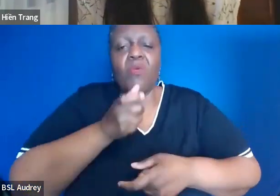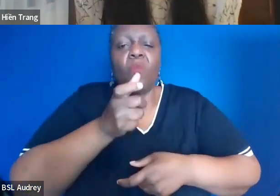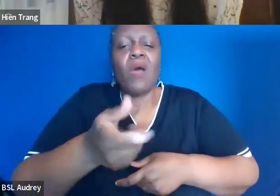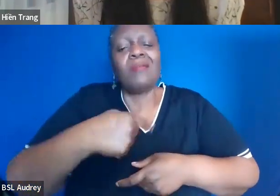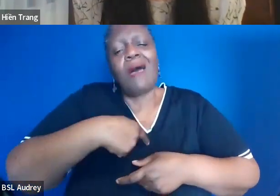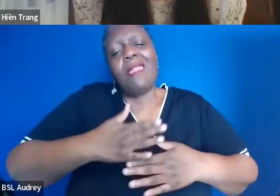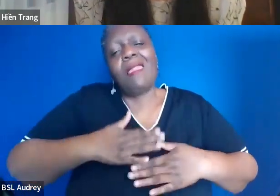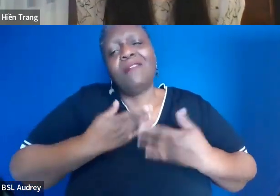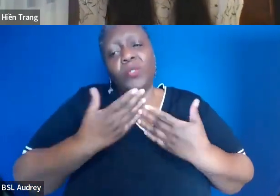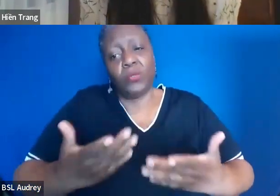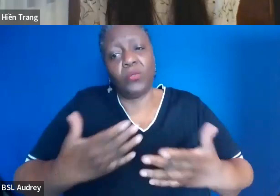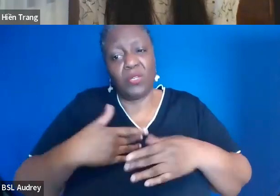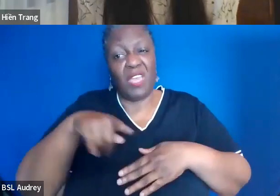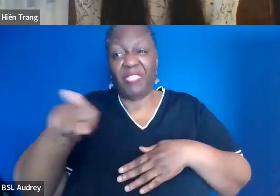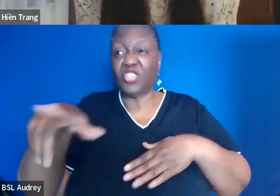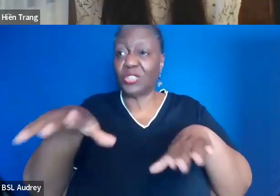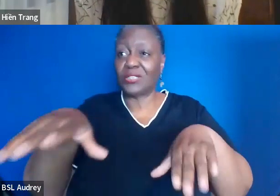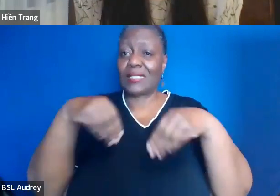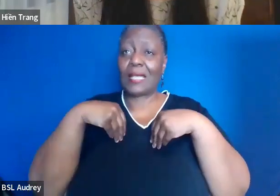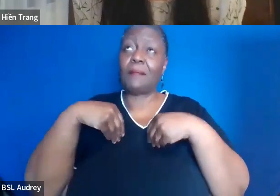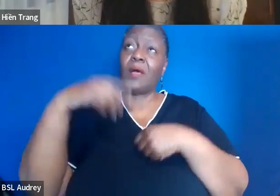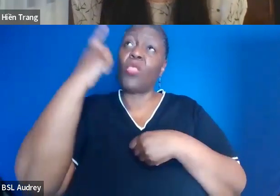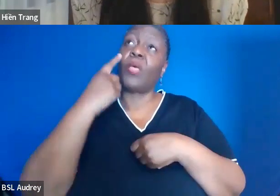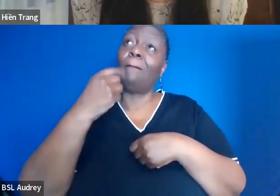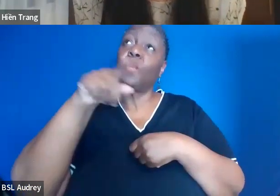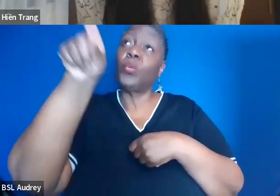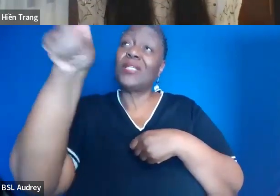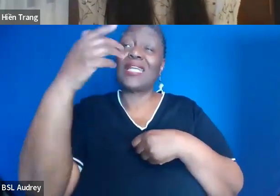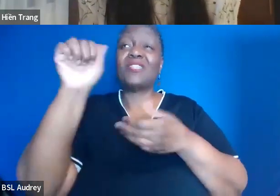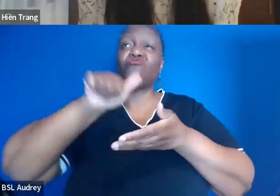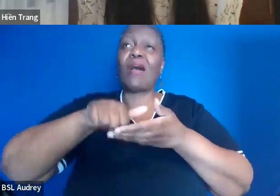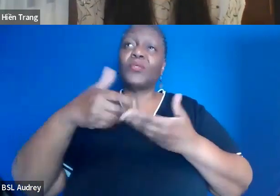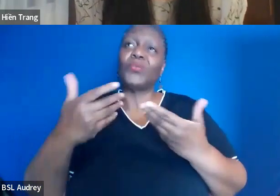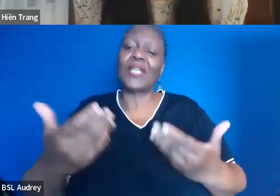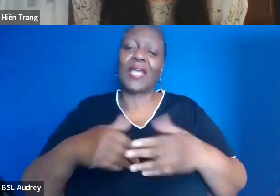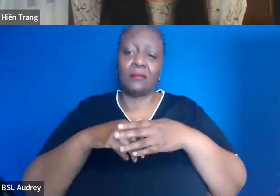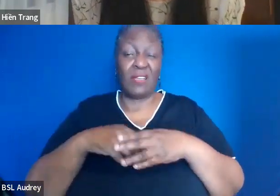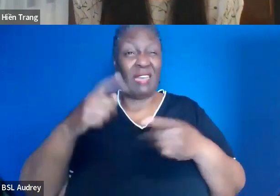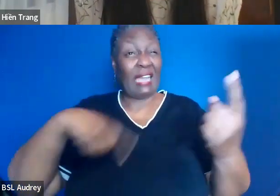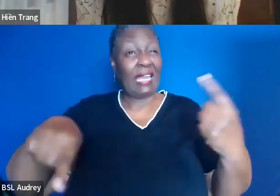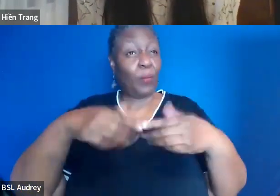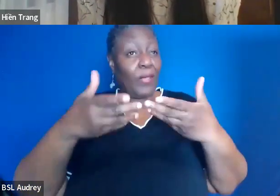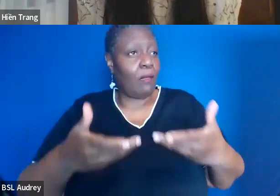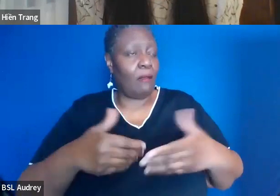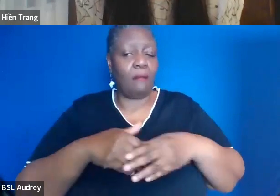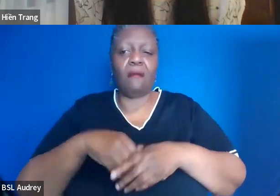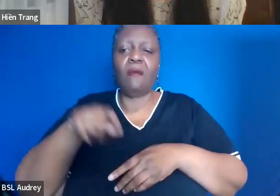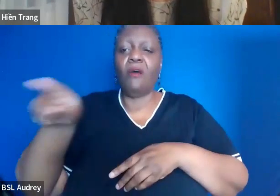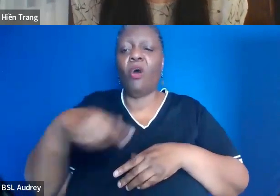they just utter “the moon is so bright today” and here we are, on the beach at night alone,